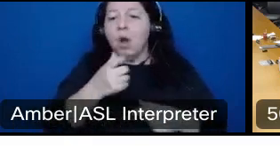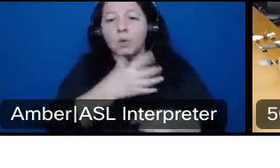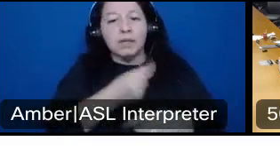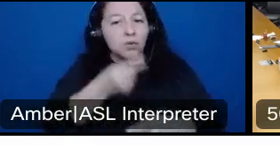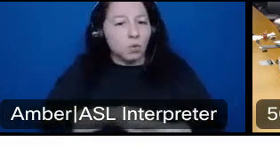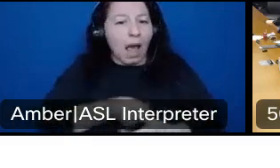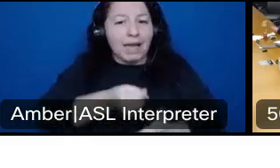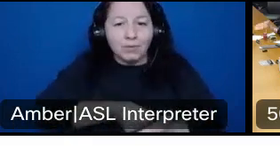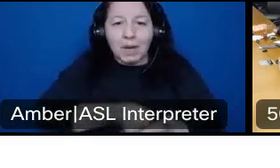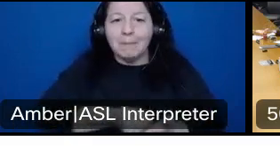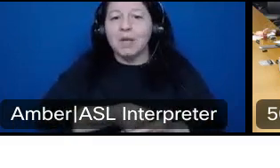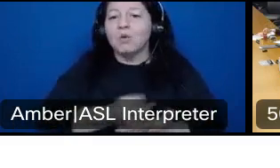Uh, the other thing that the.